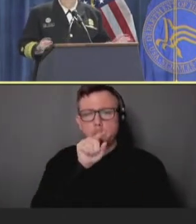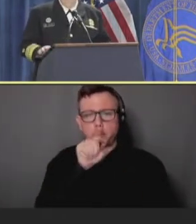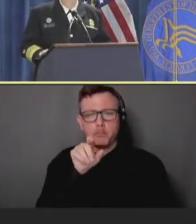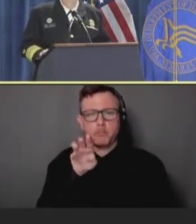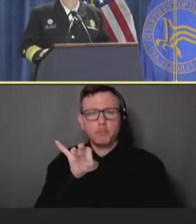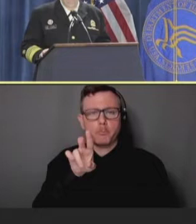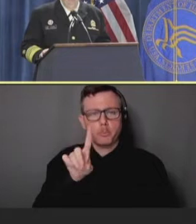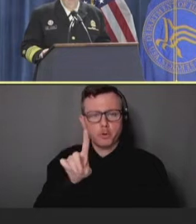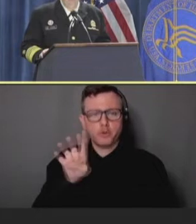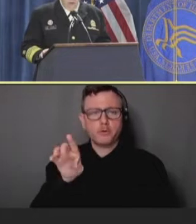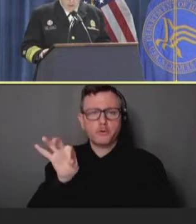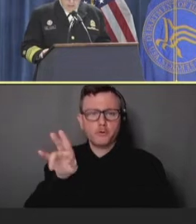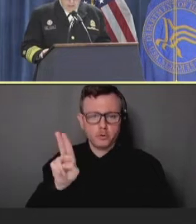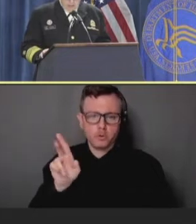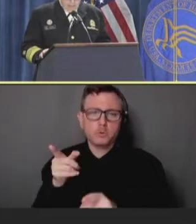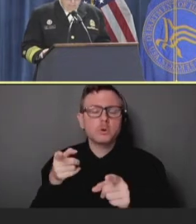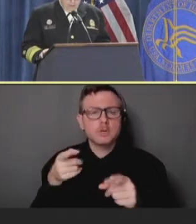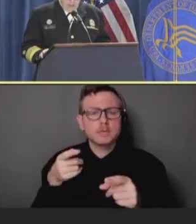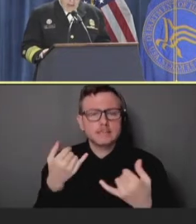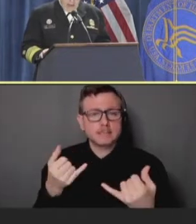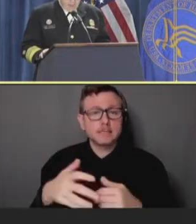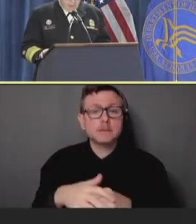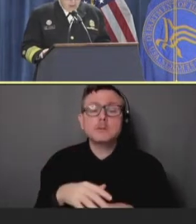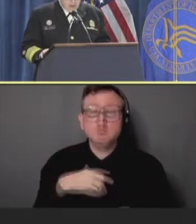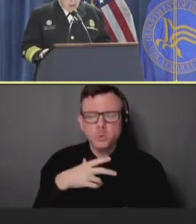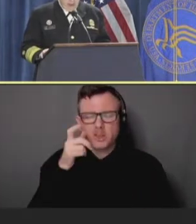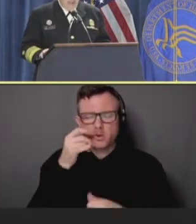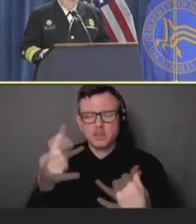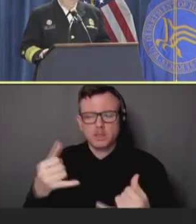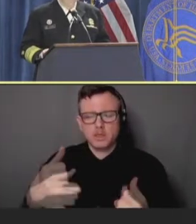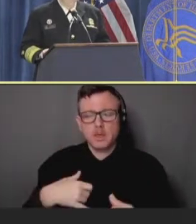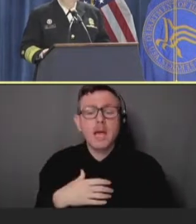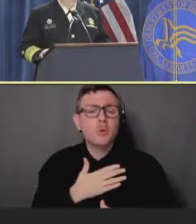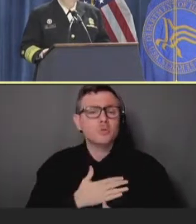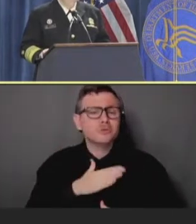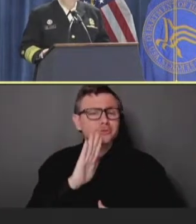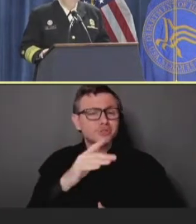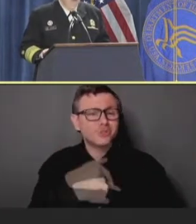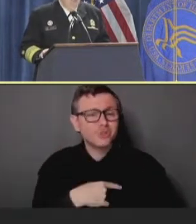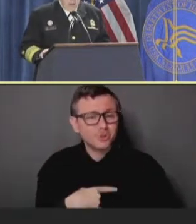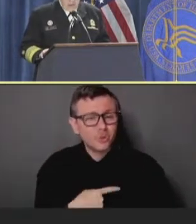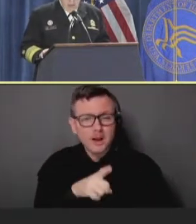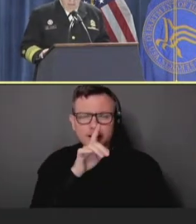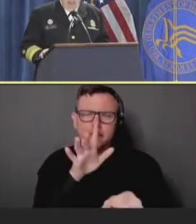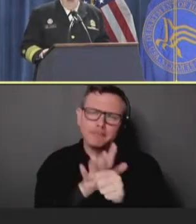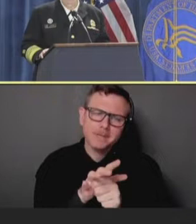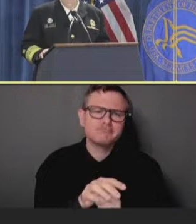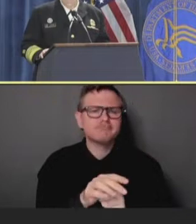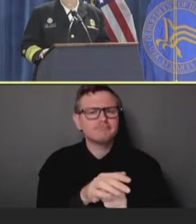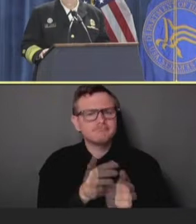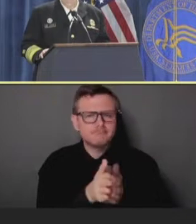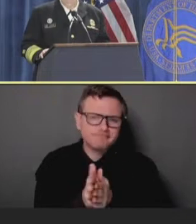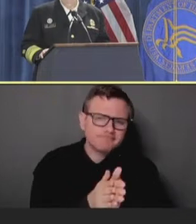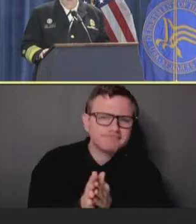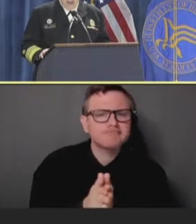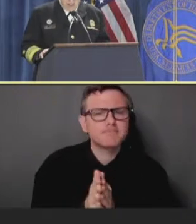So, thank you very much for your time today. I appreciate your dedication, and your commitment to NVAC and to vaccinations.